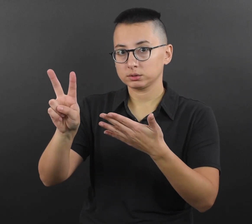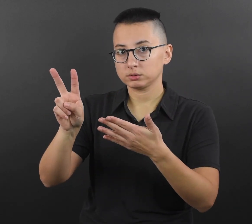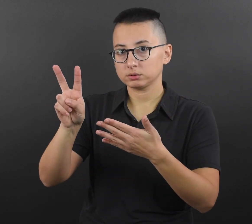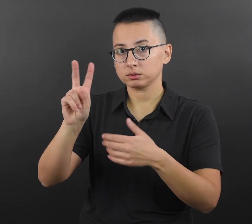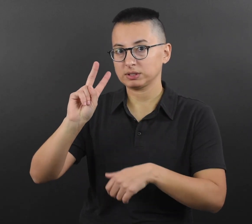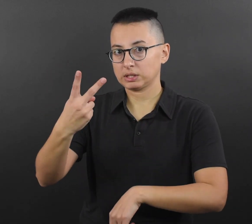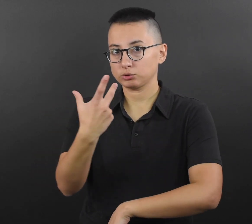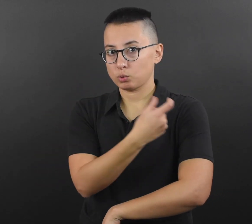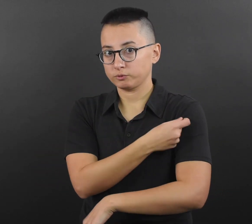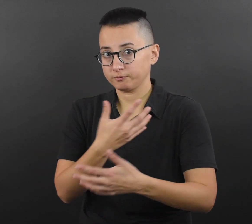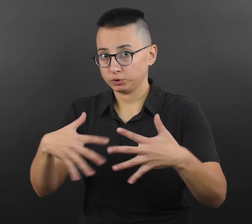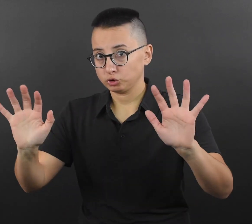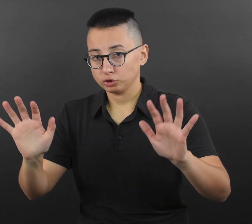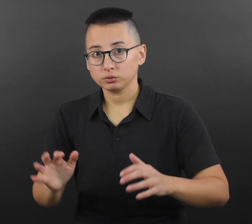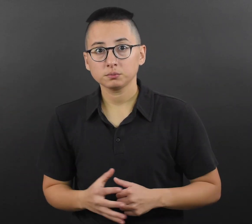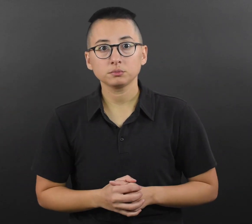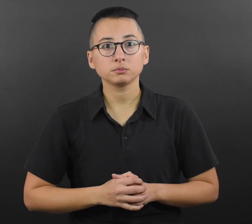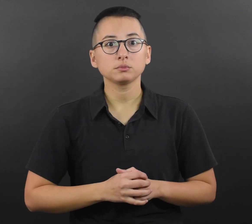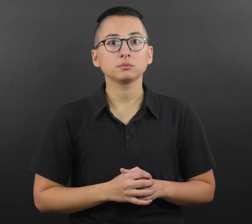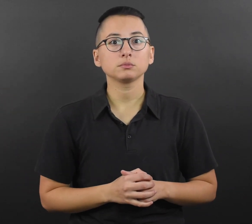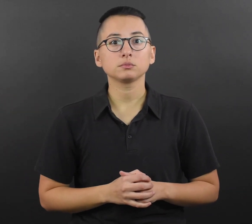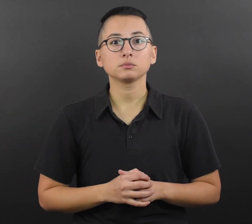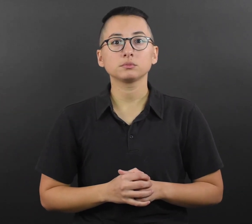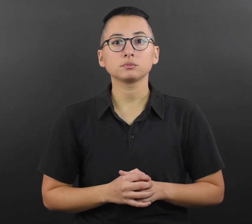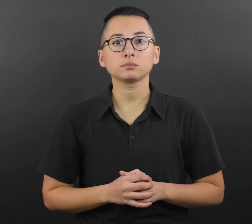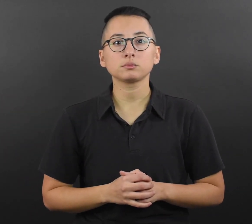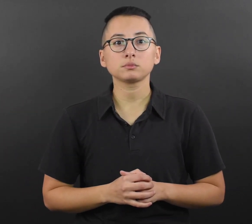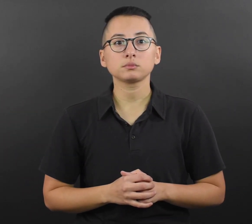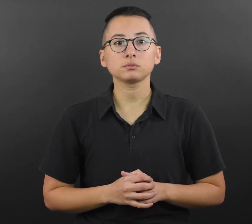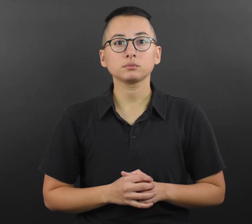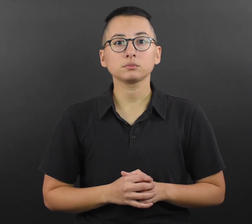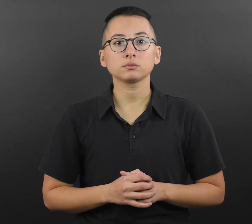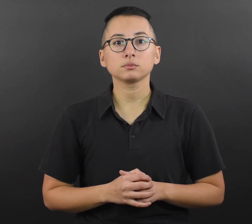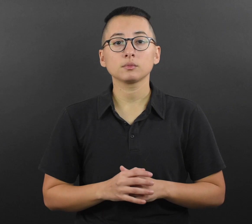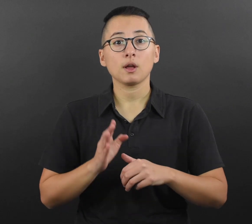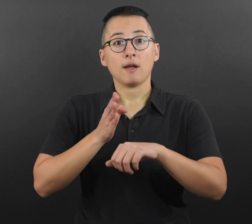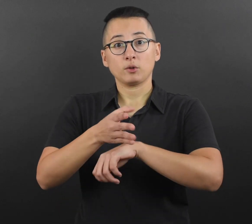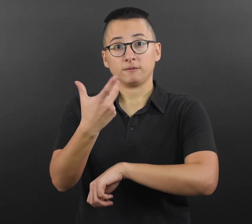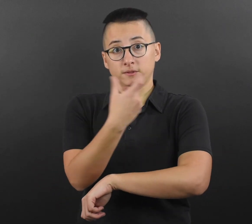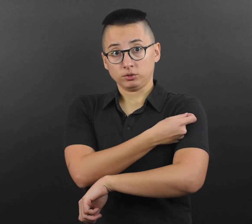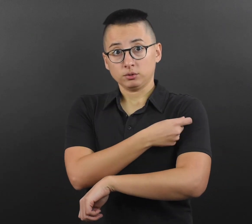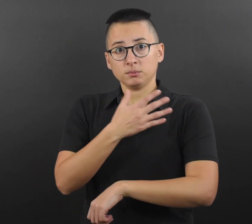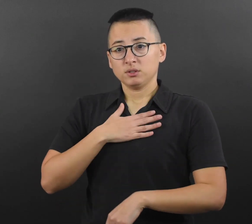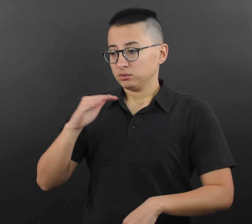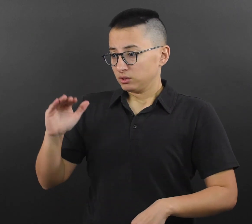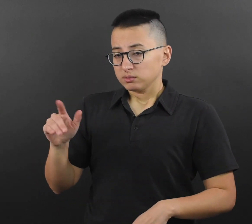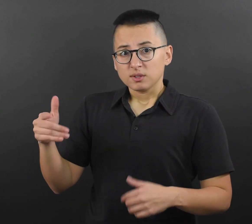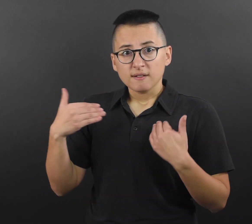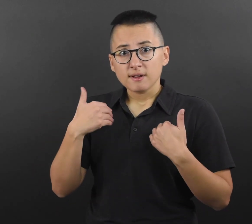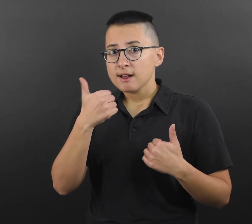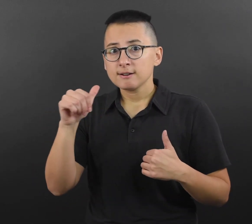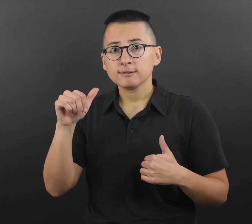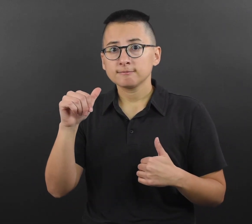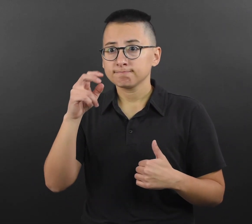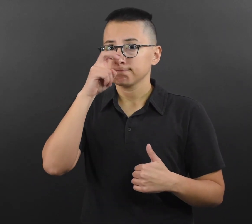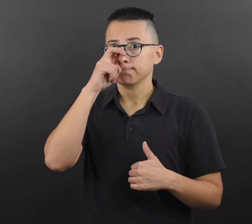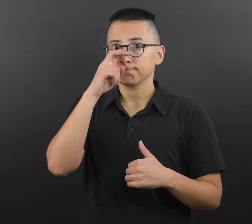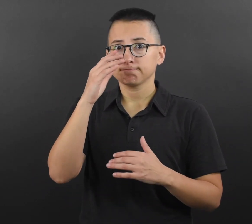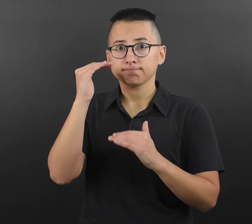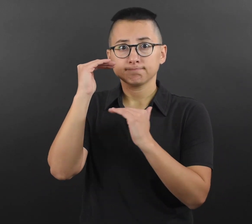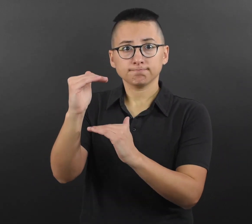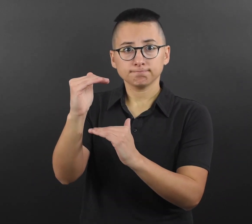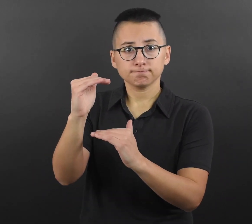after they receive their second dose. • Will my child have any restrictions